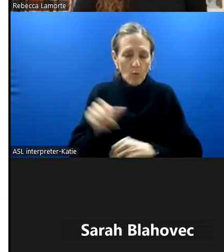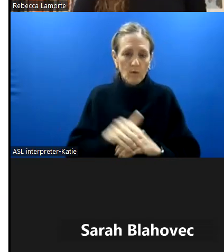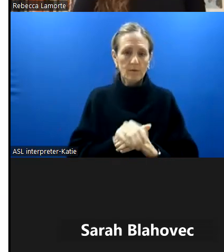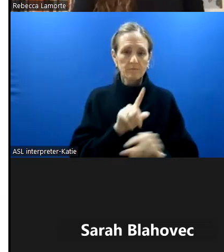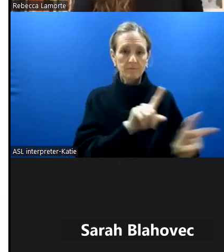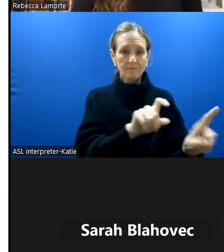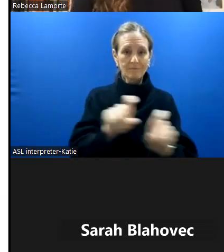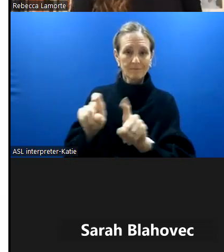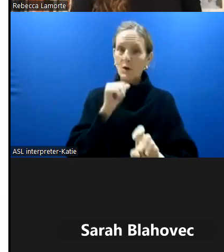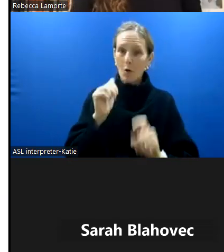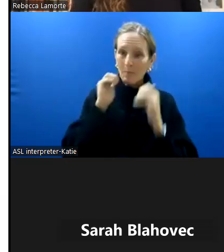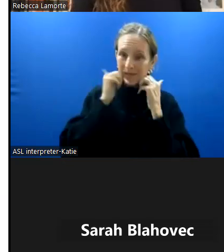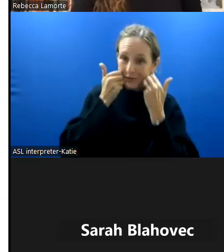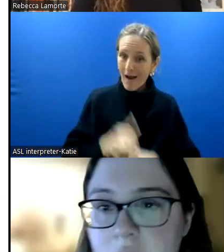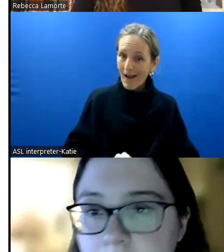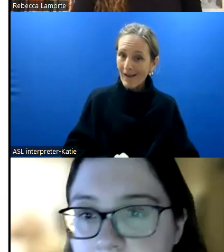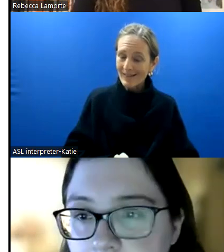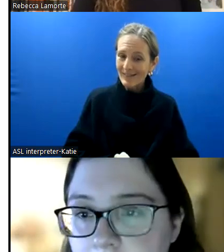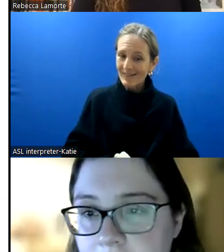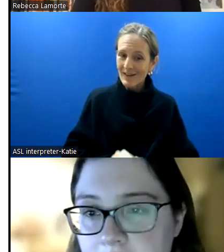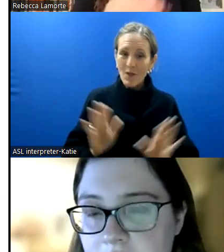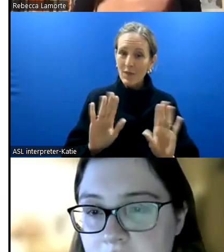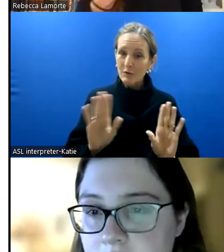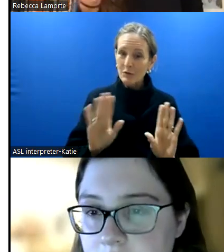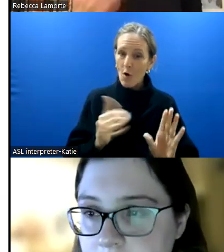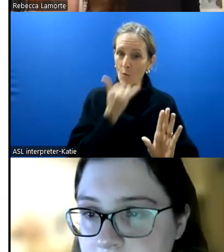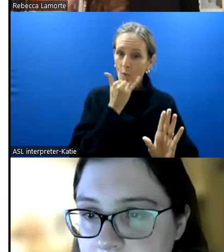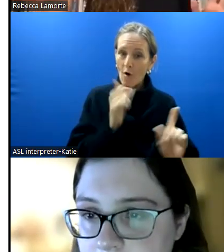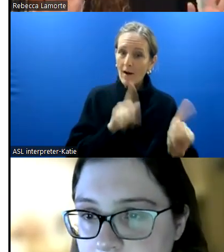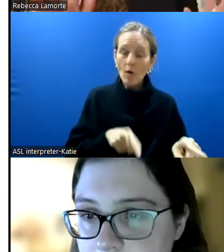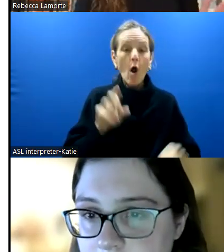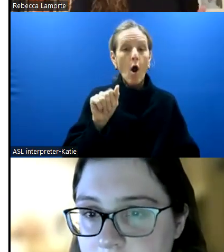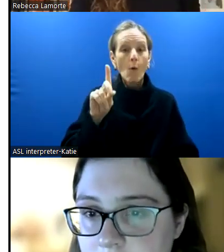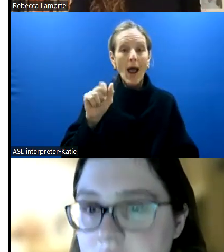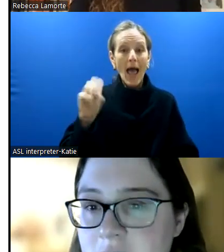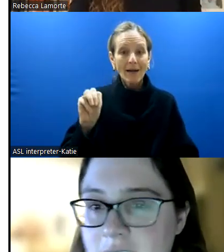Don't be shy. There are no wrong answers. Oh, I see Adam has raised... Oh, I see we have some hands raised.